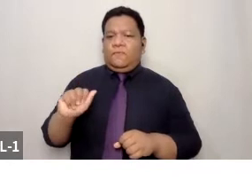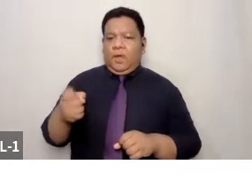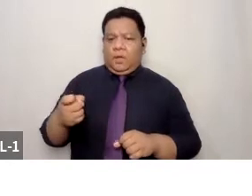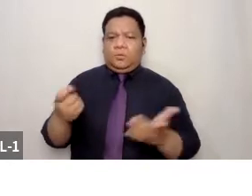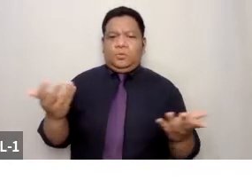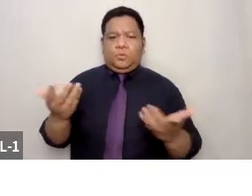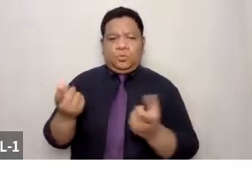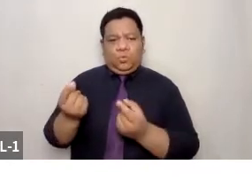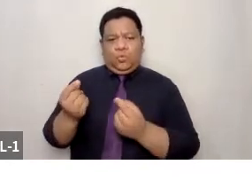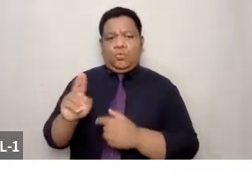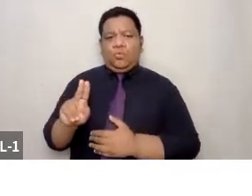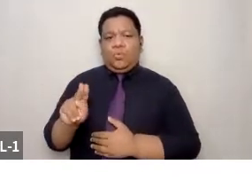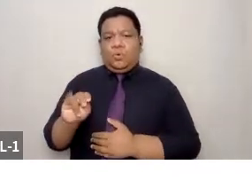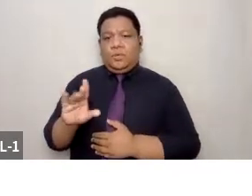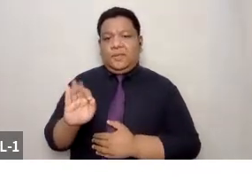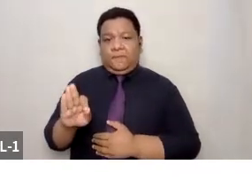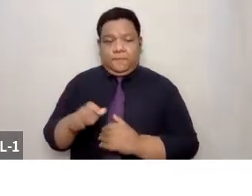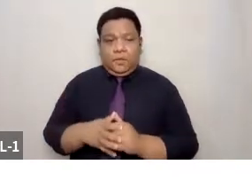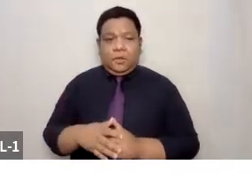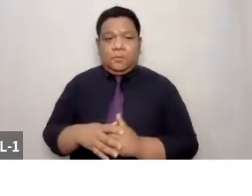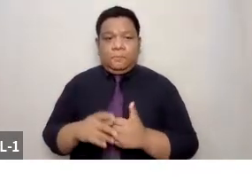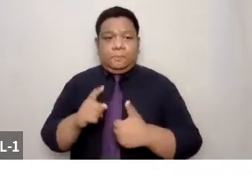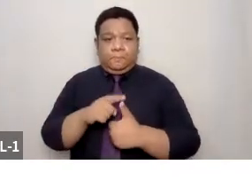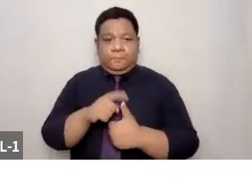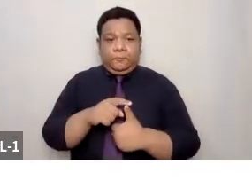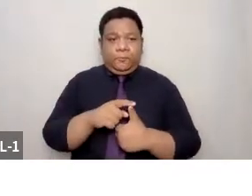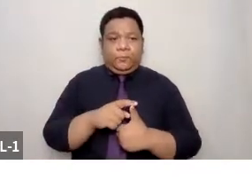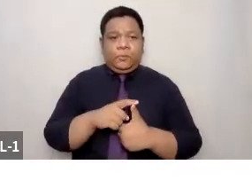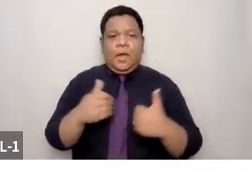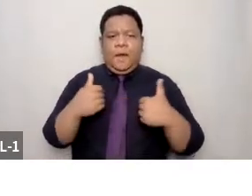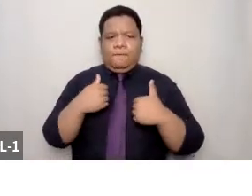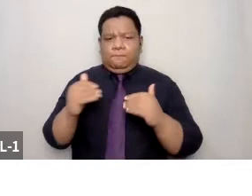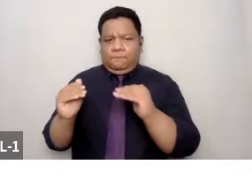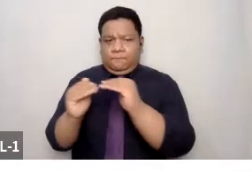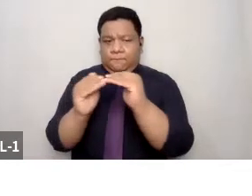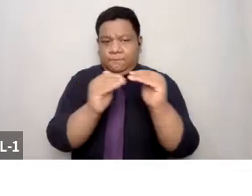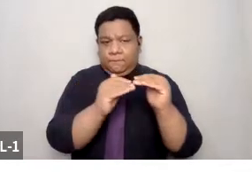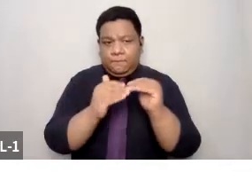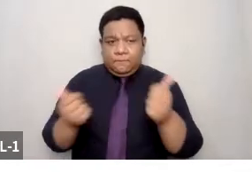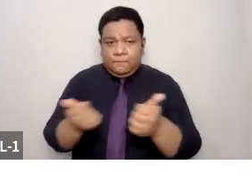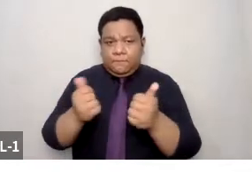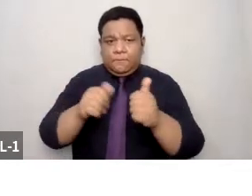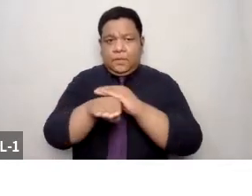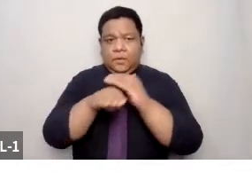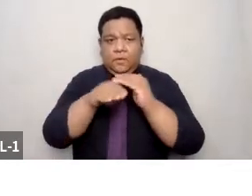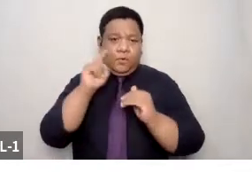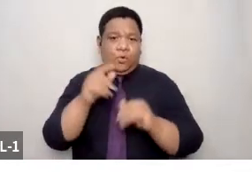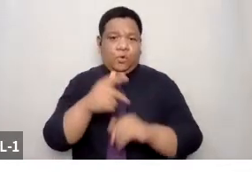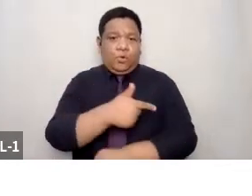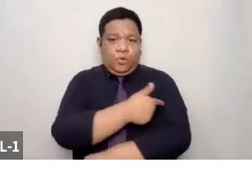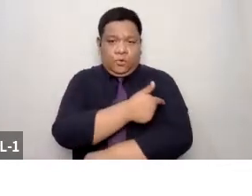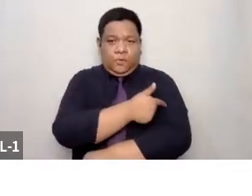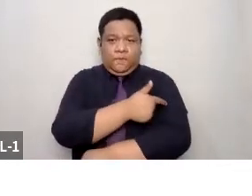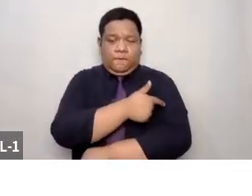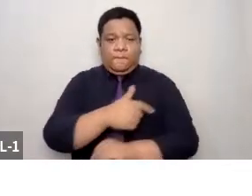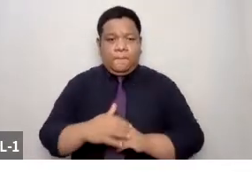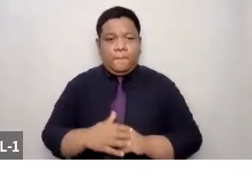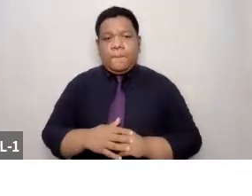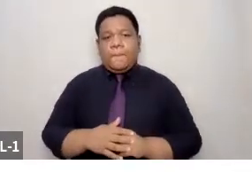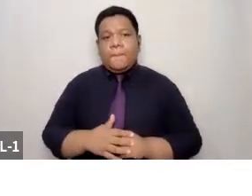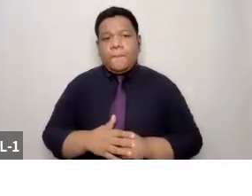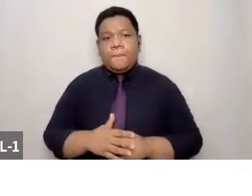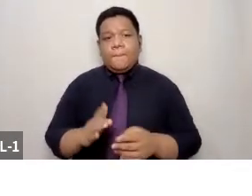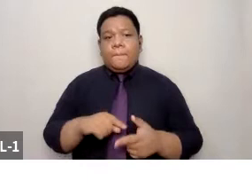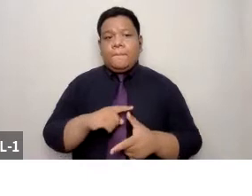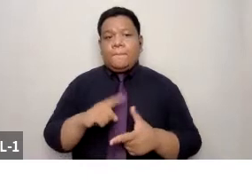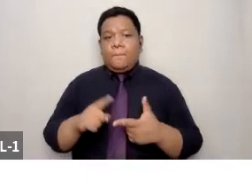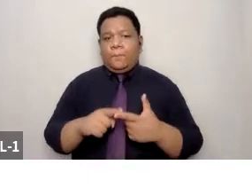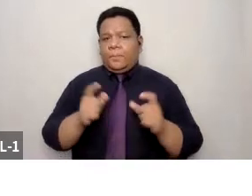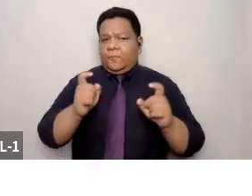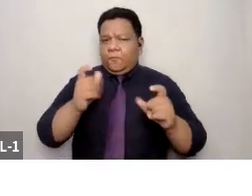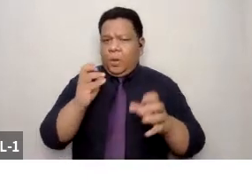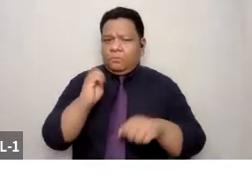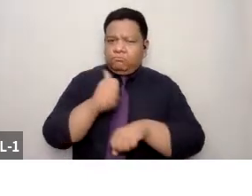One is to make sure fair, affordable, and equitable access to COVID-19 vaccines and then the quick development and rollout of vaccines.